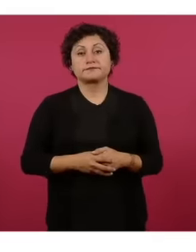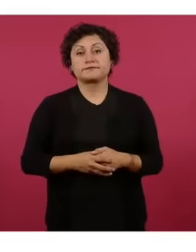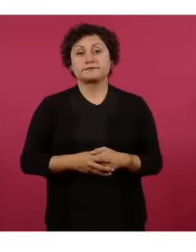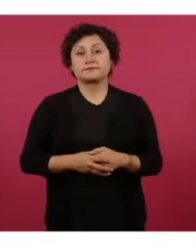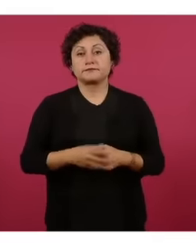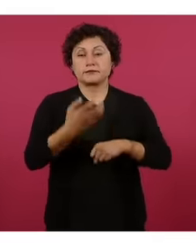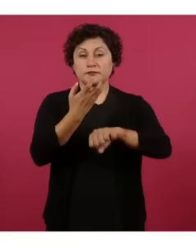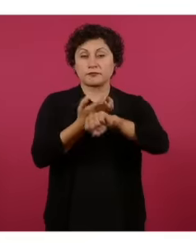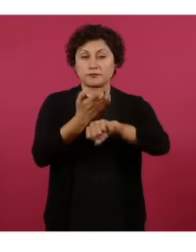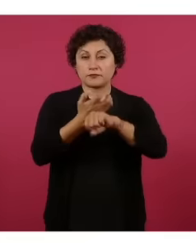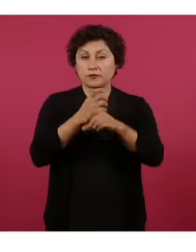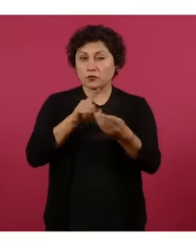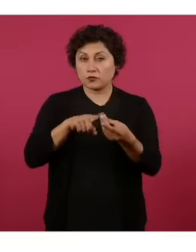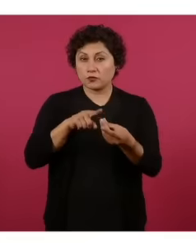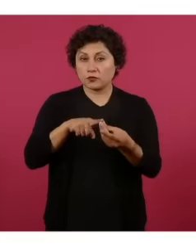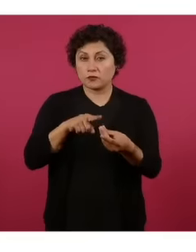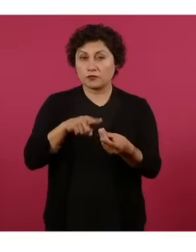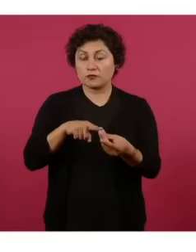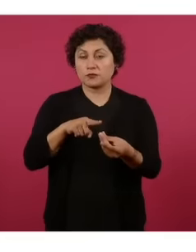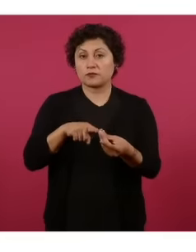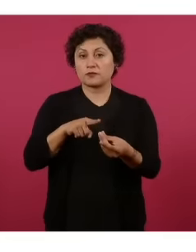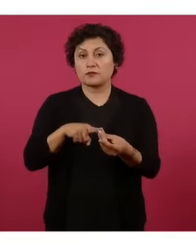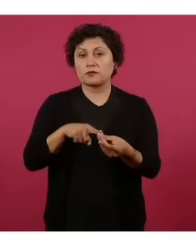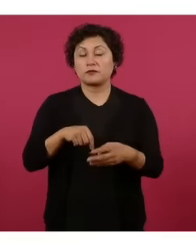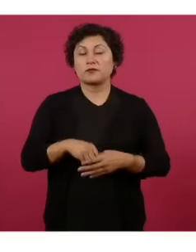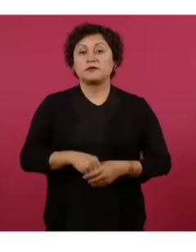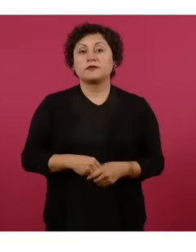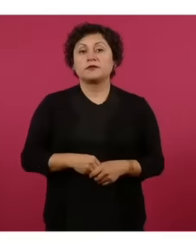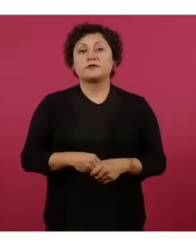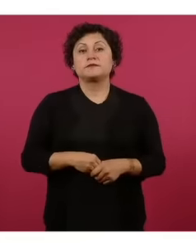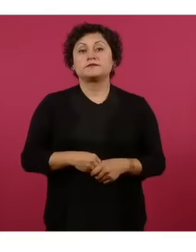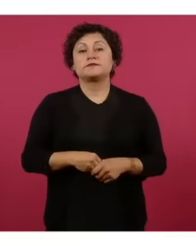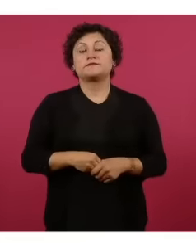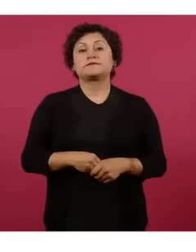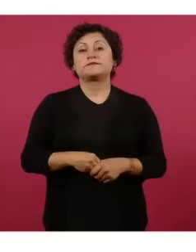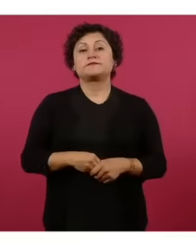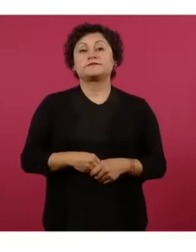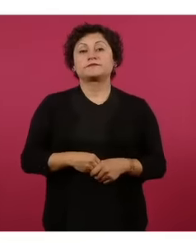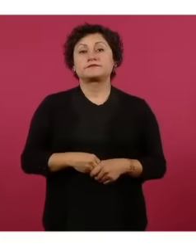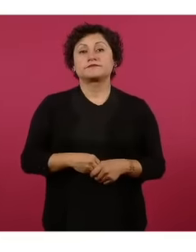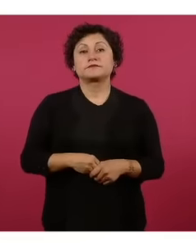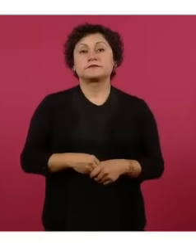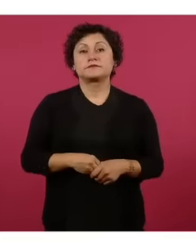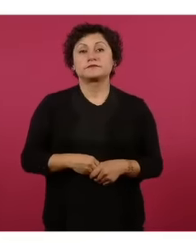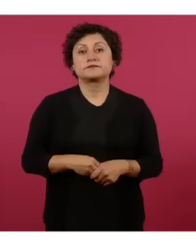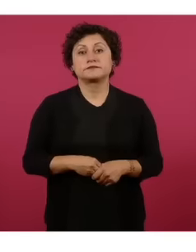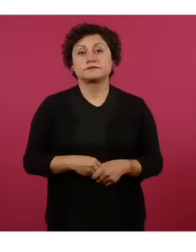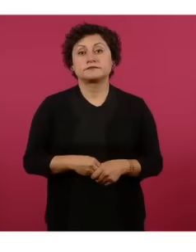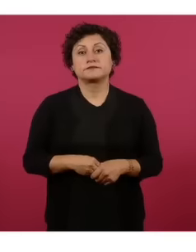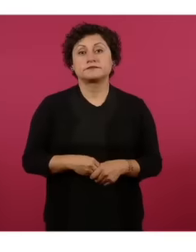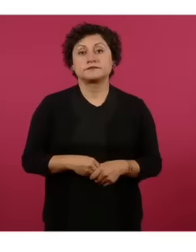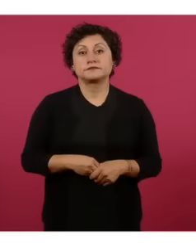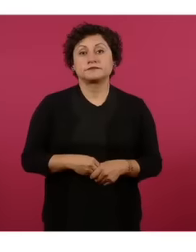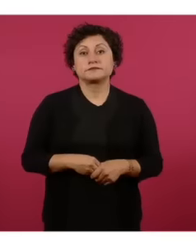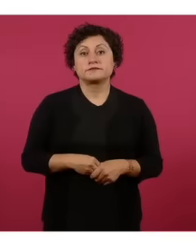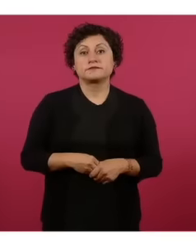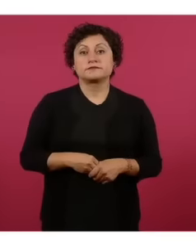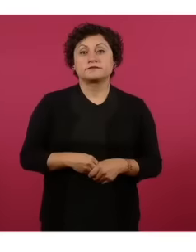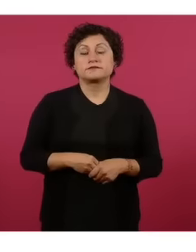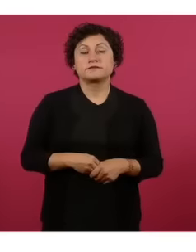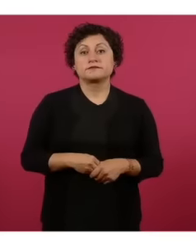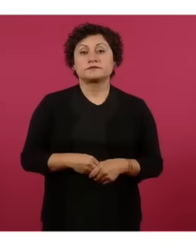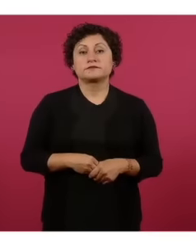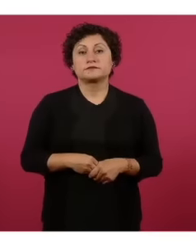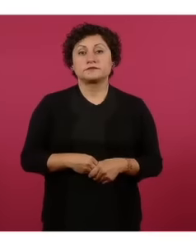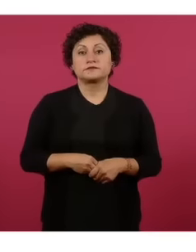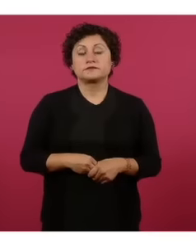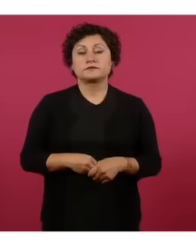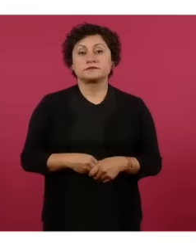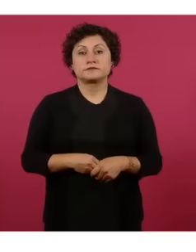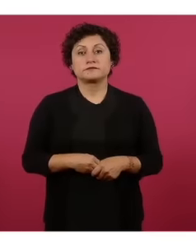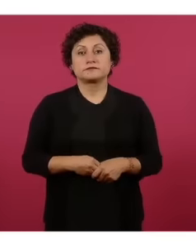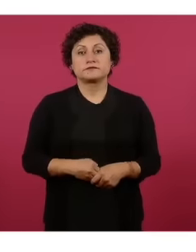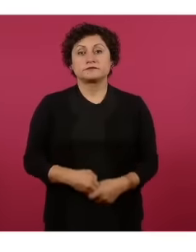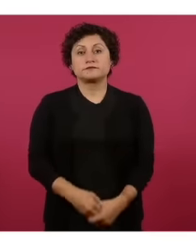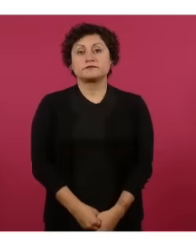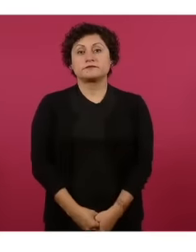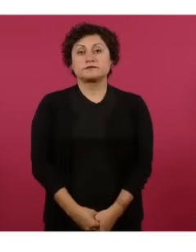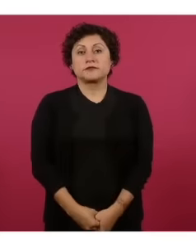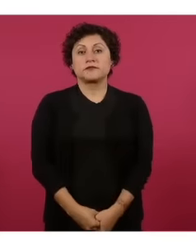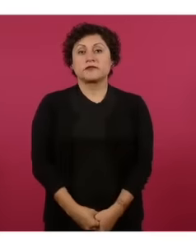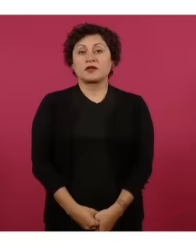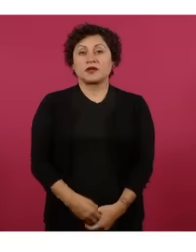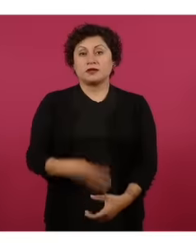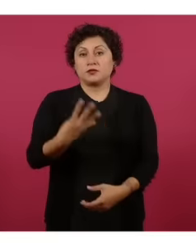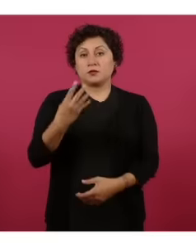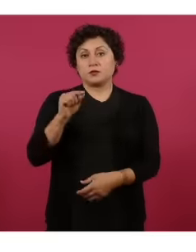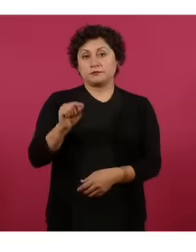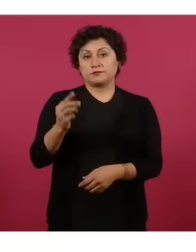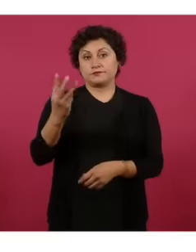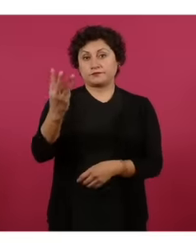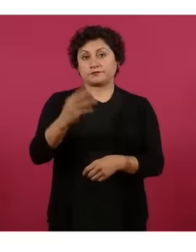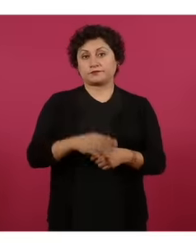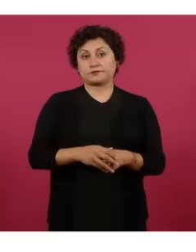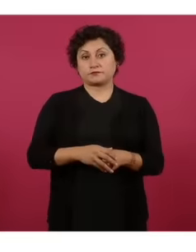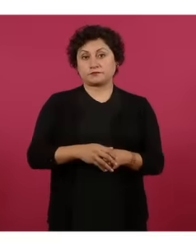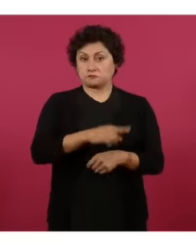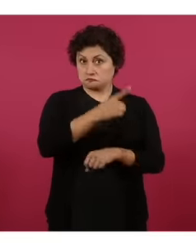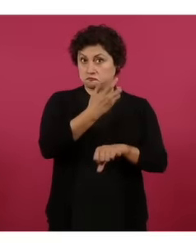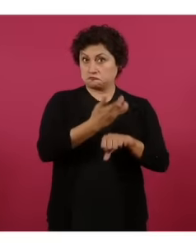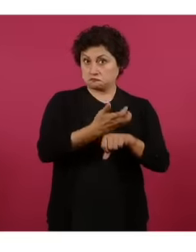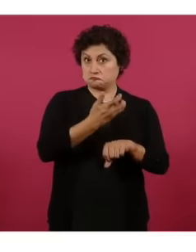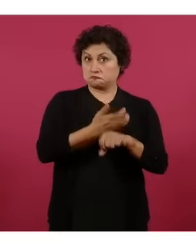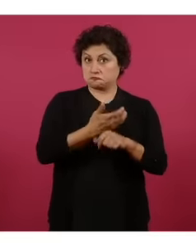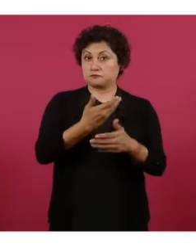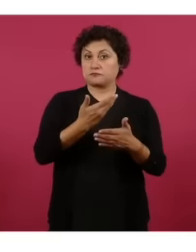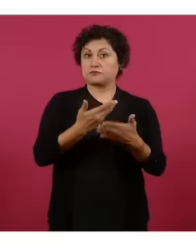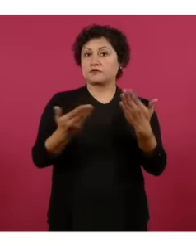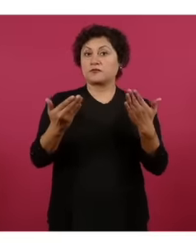United States it should be around here not here 4 TR but now it went down Ah it wasn't inflation that